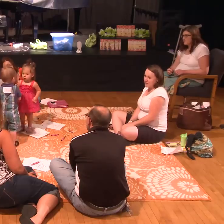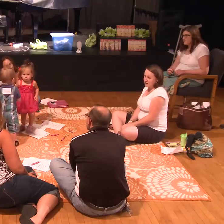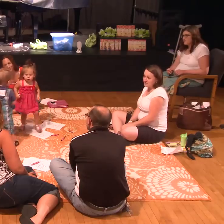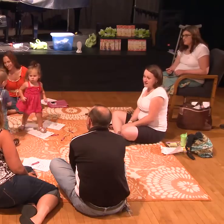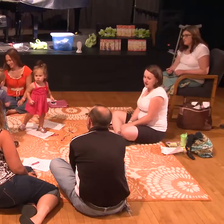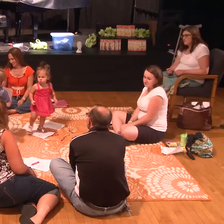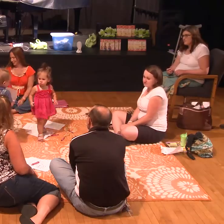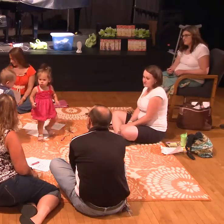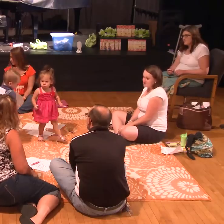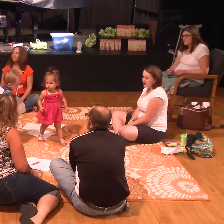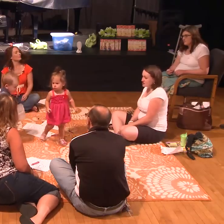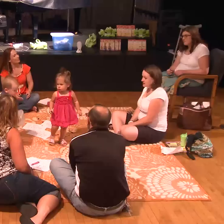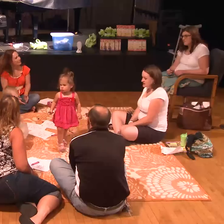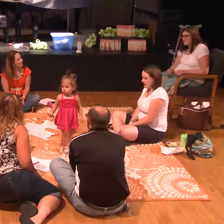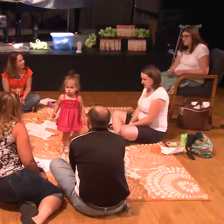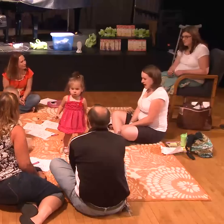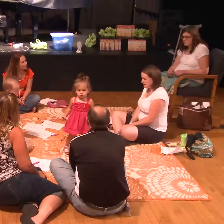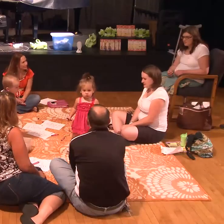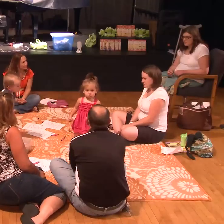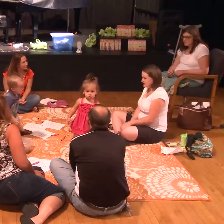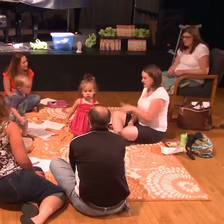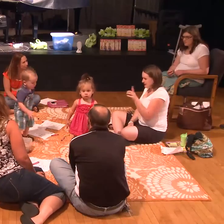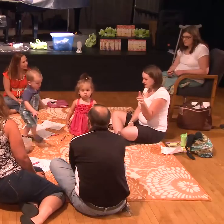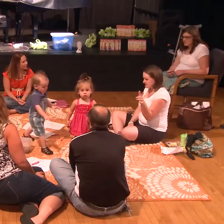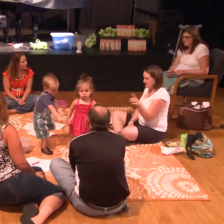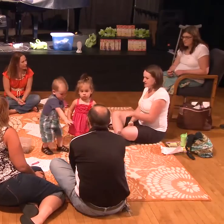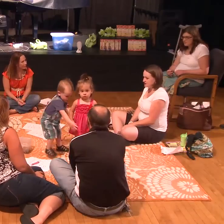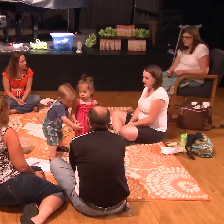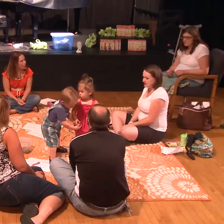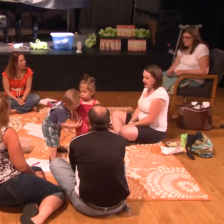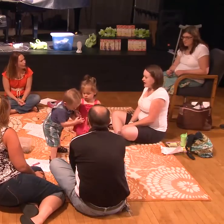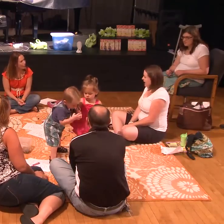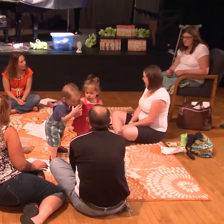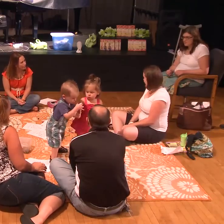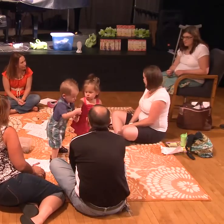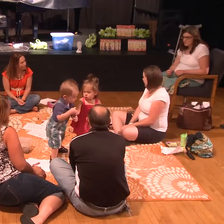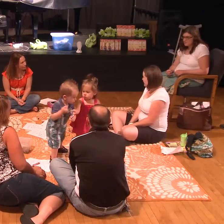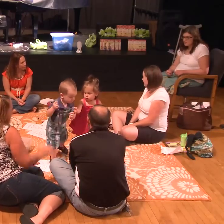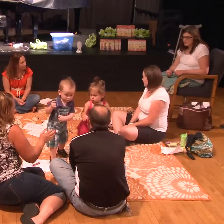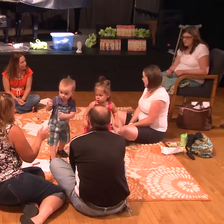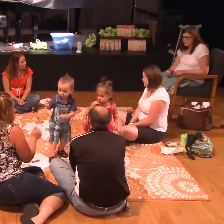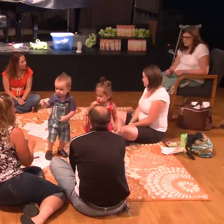But then I took a sign class just this last semester. Where? From the Canyon School District.